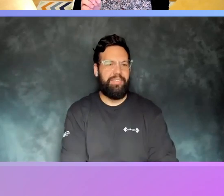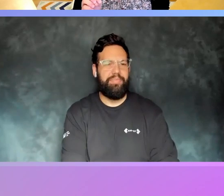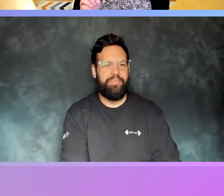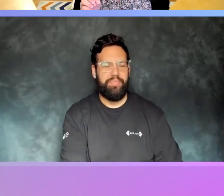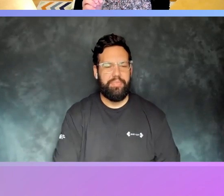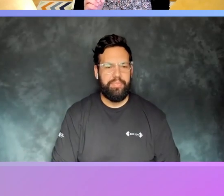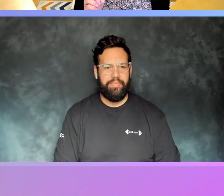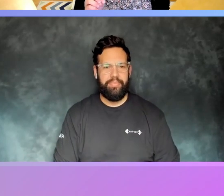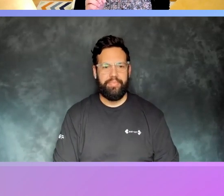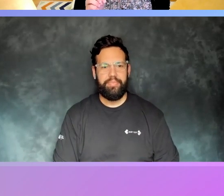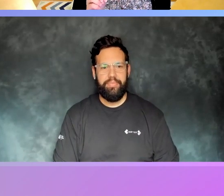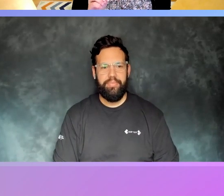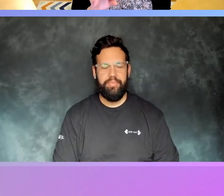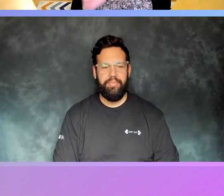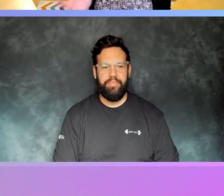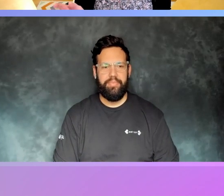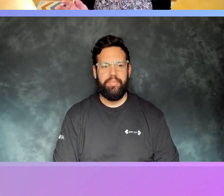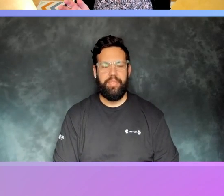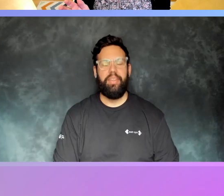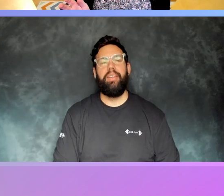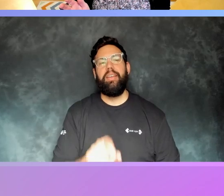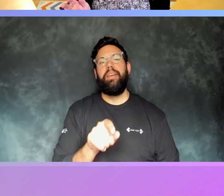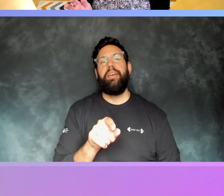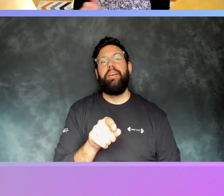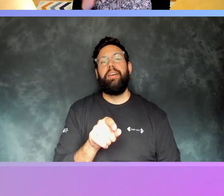here where we have an H2 for the really main heading here